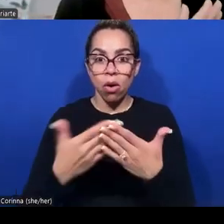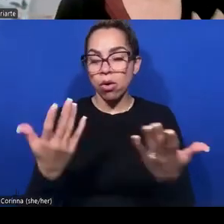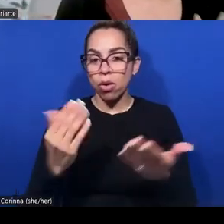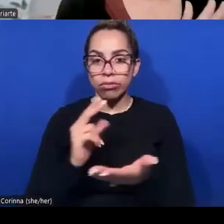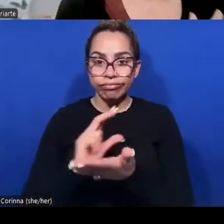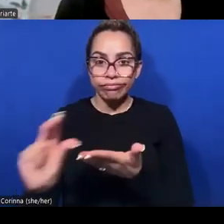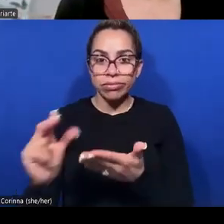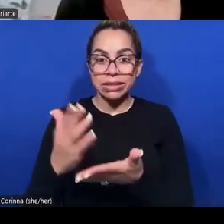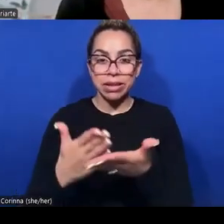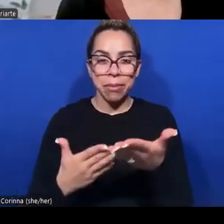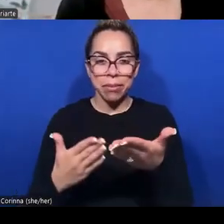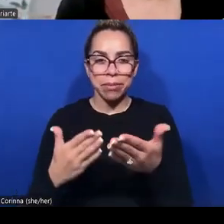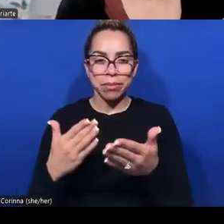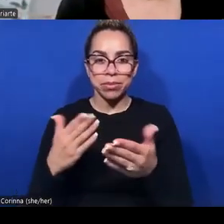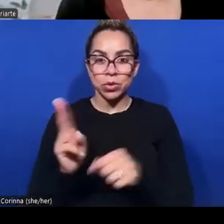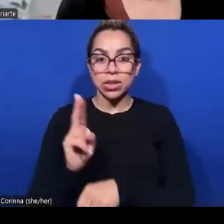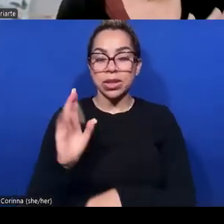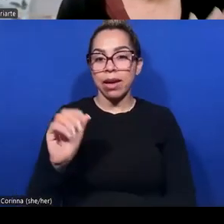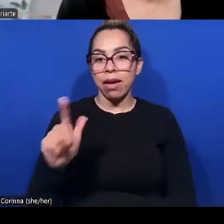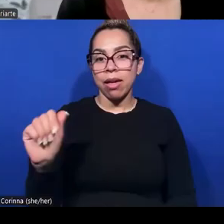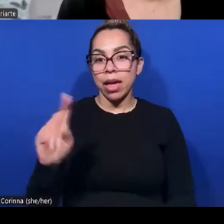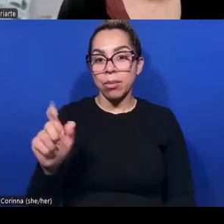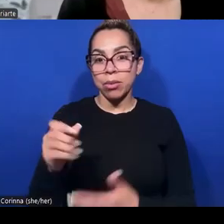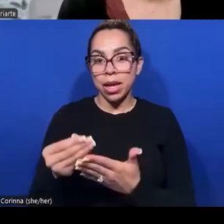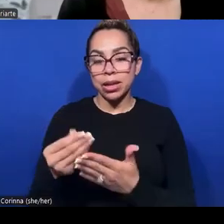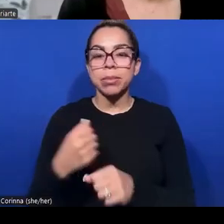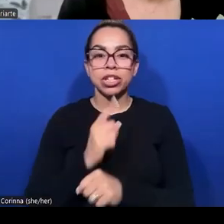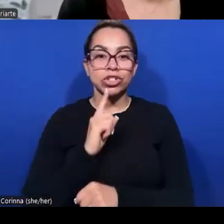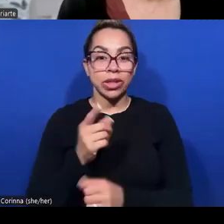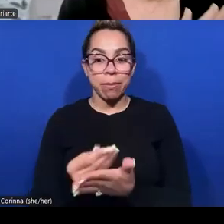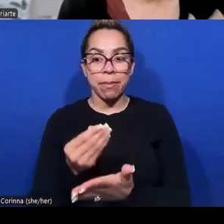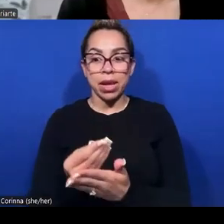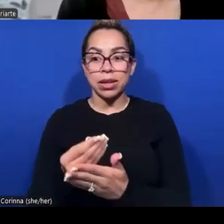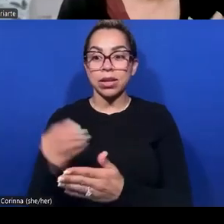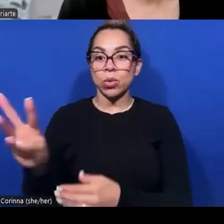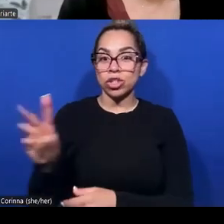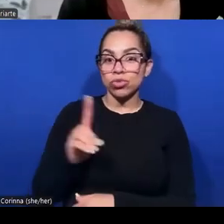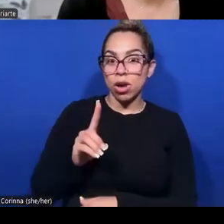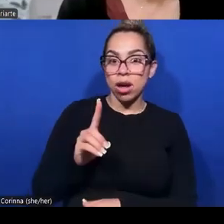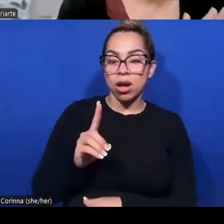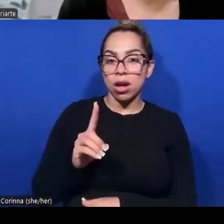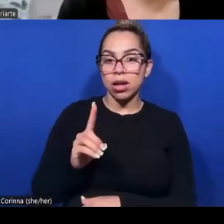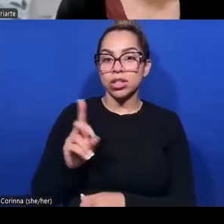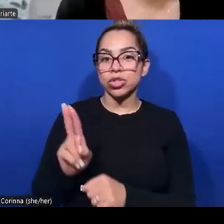You need to make sure that that money that you take out of your CalAble account is used in the same calendar month.